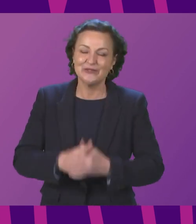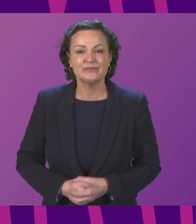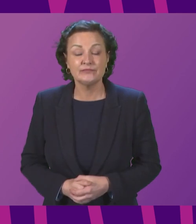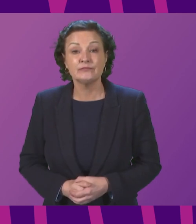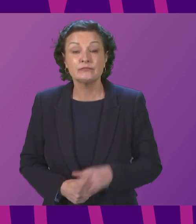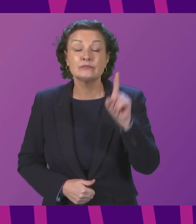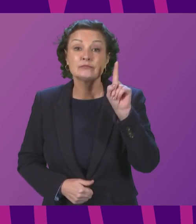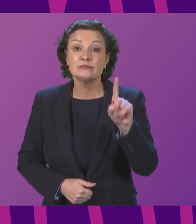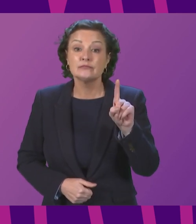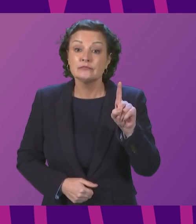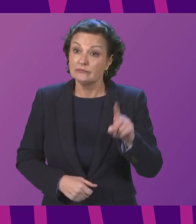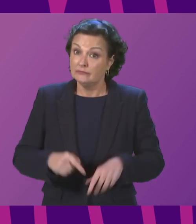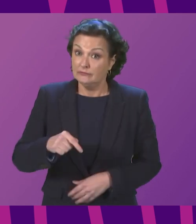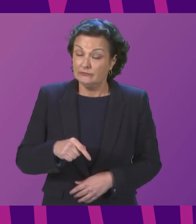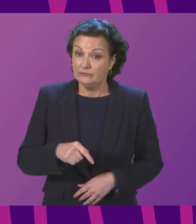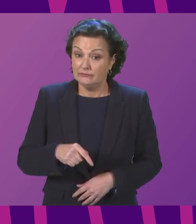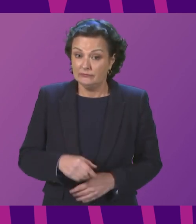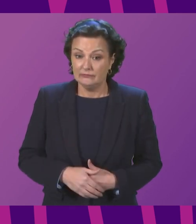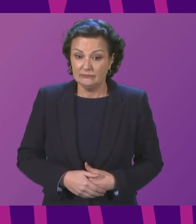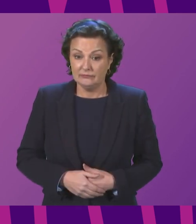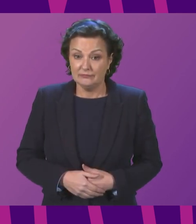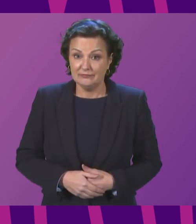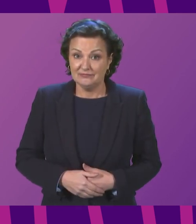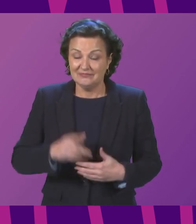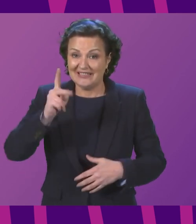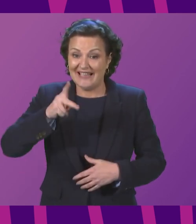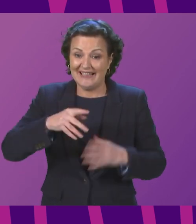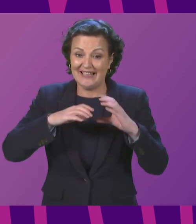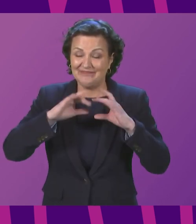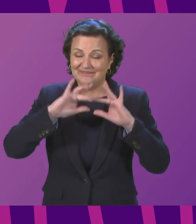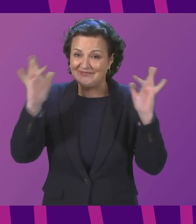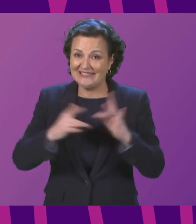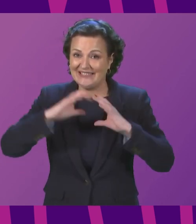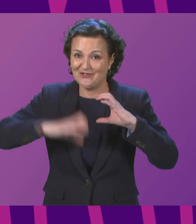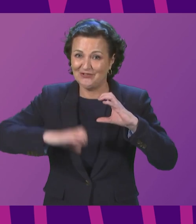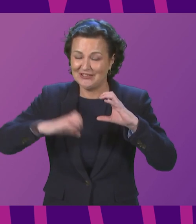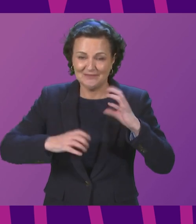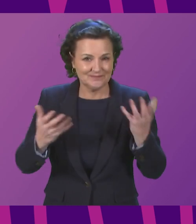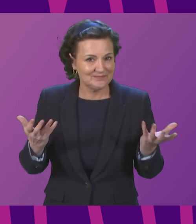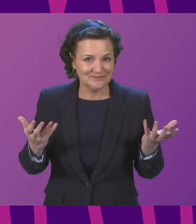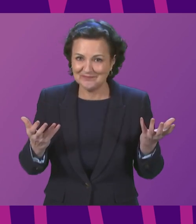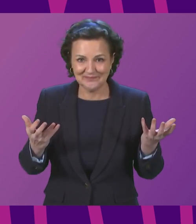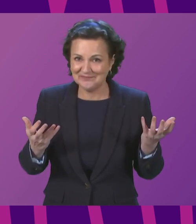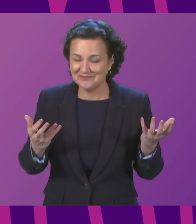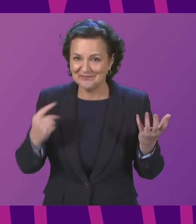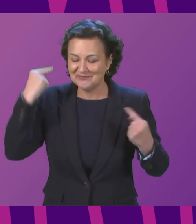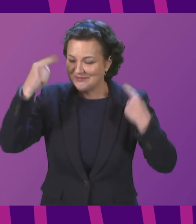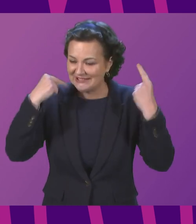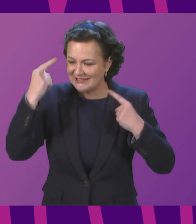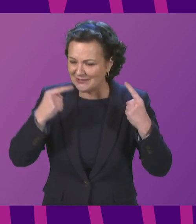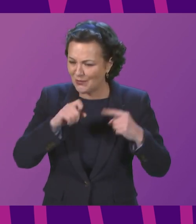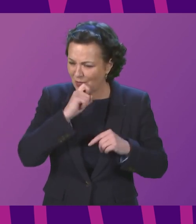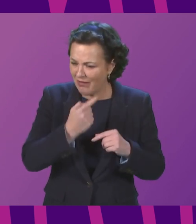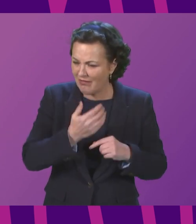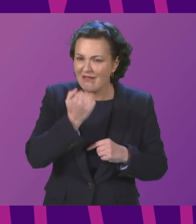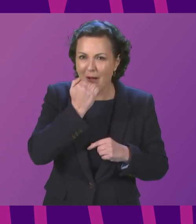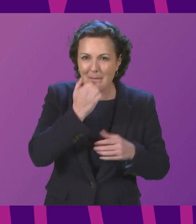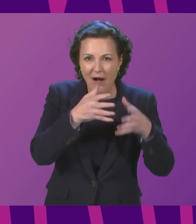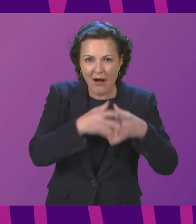The presence of working, interlinked— However, with increasing numbers of people having to